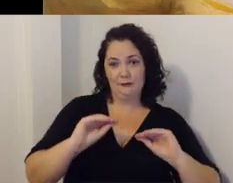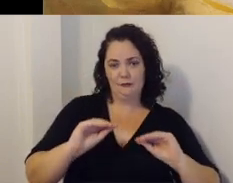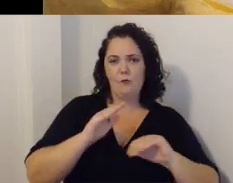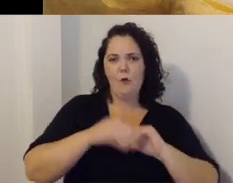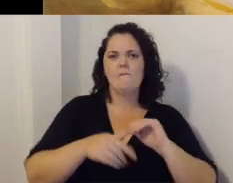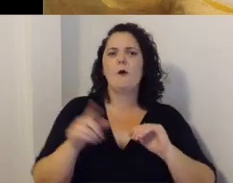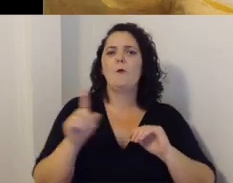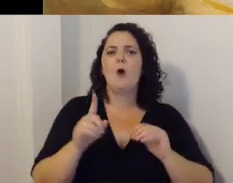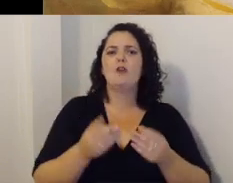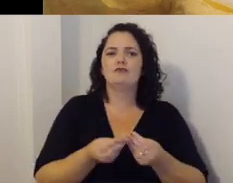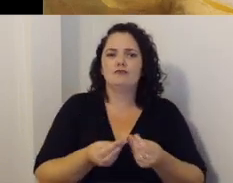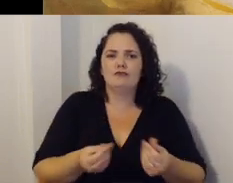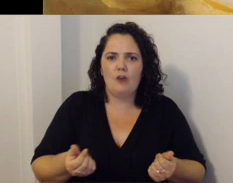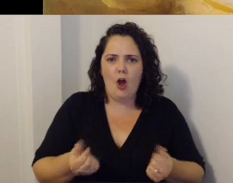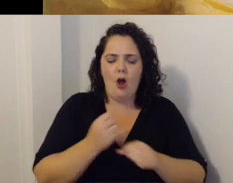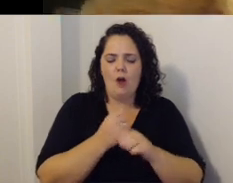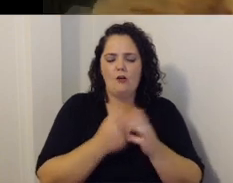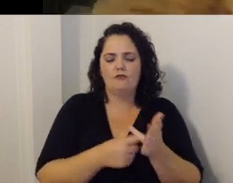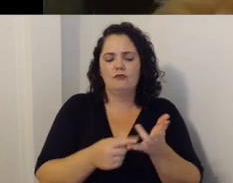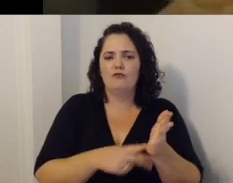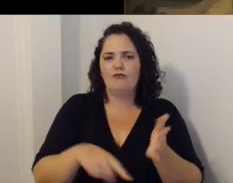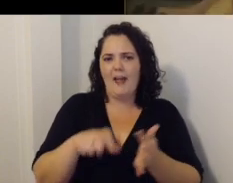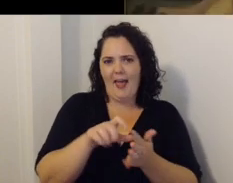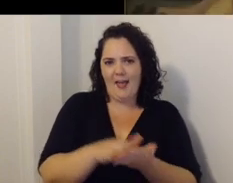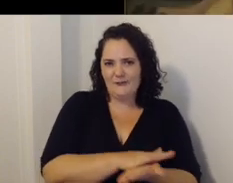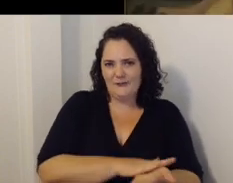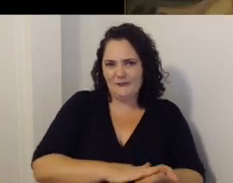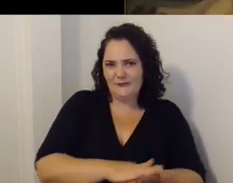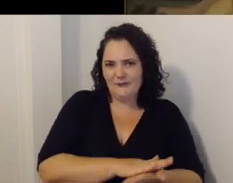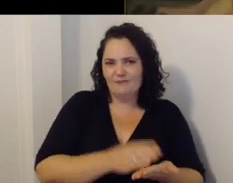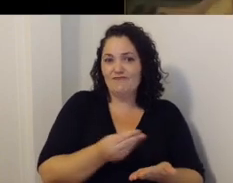ground. For those of you who were with us last week, you experimented a bit with wet ground.